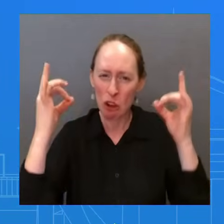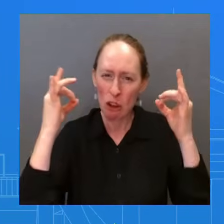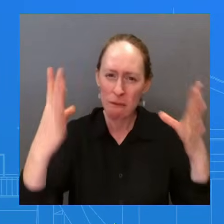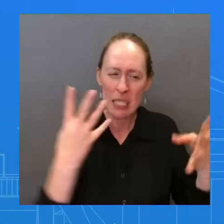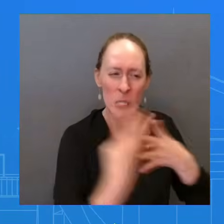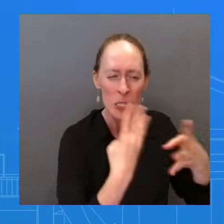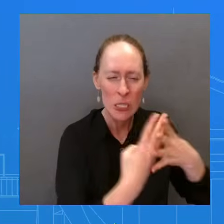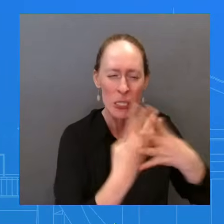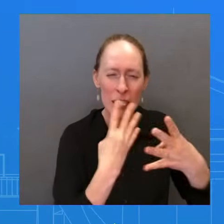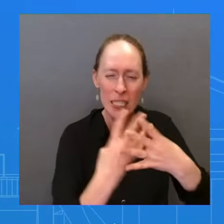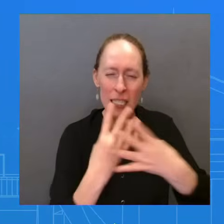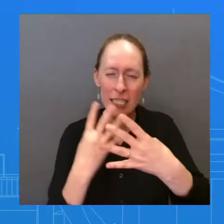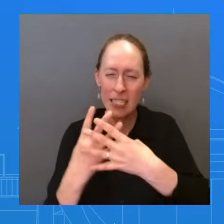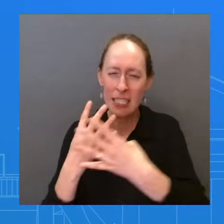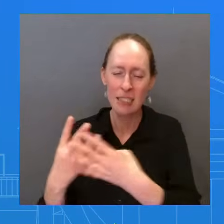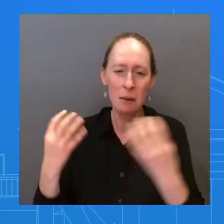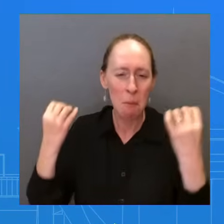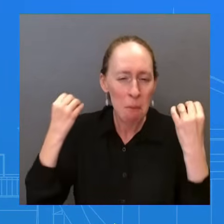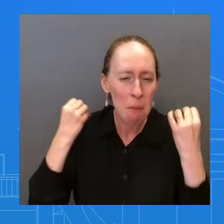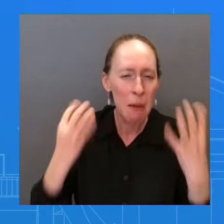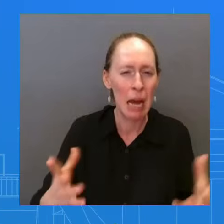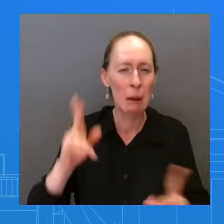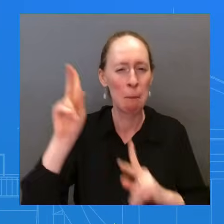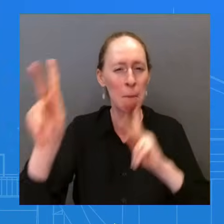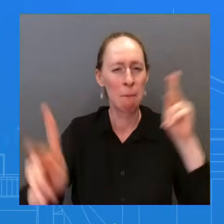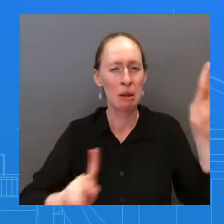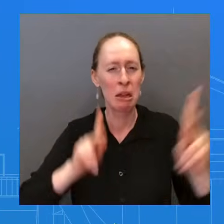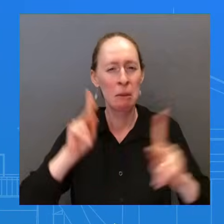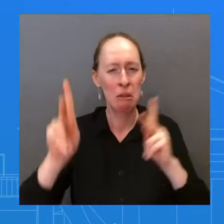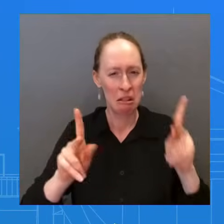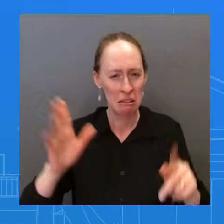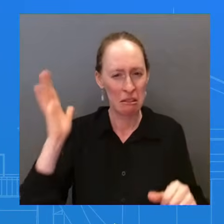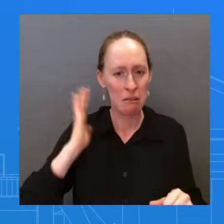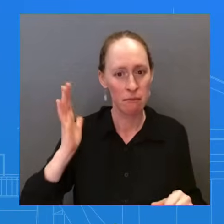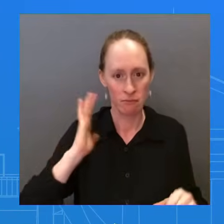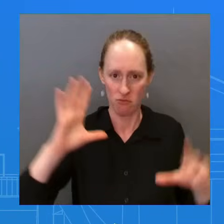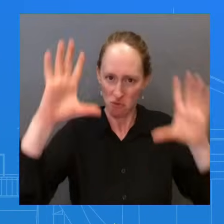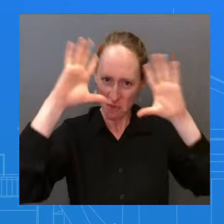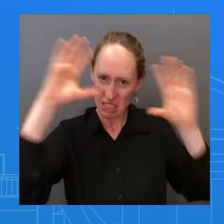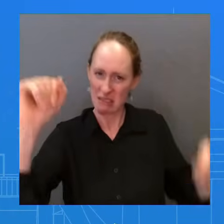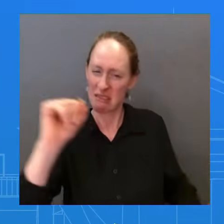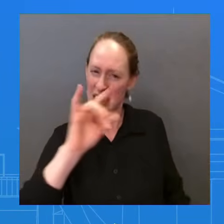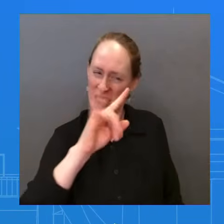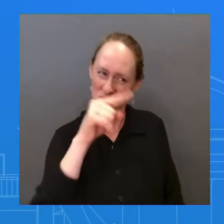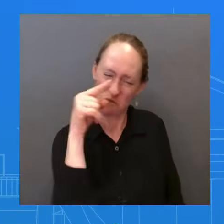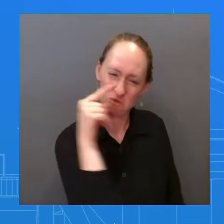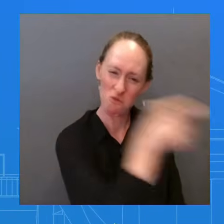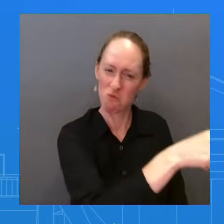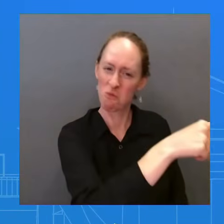calls the leader of that regime a war criminal, I don't see what it is that prohibits you from calling a spade a spade